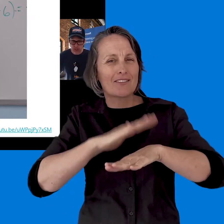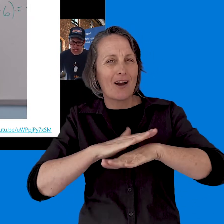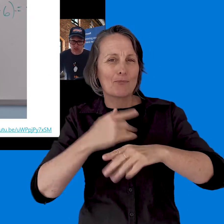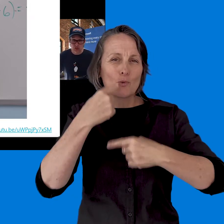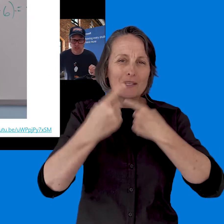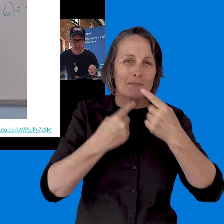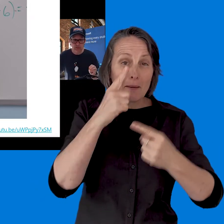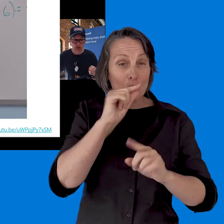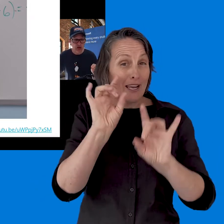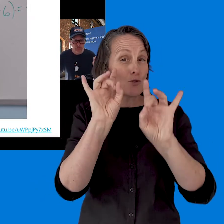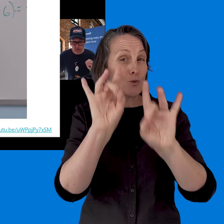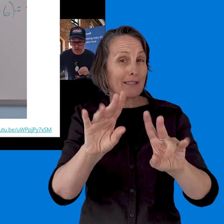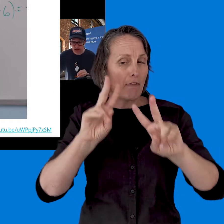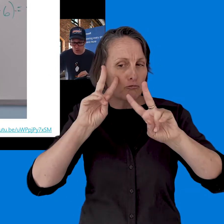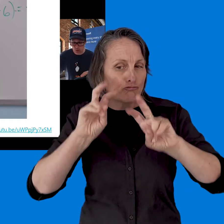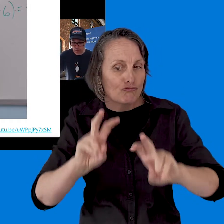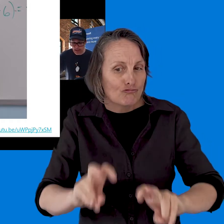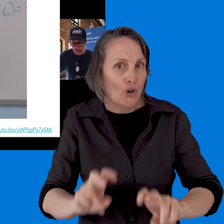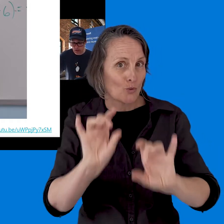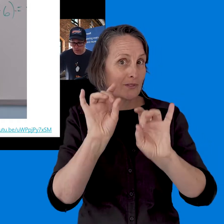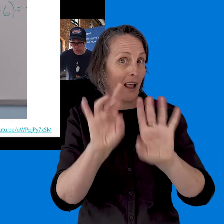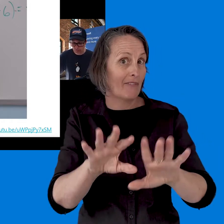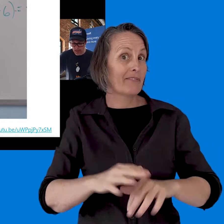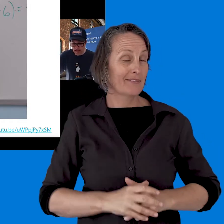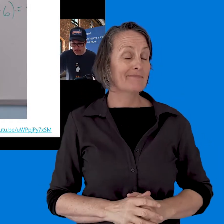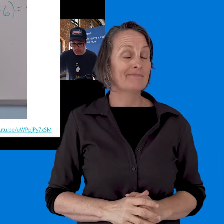you can do a deep dive and find out all about it through that.